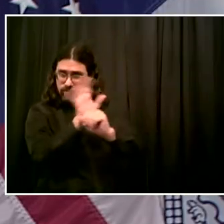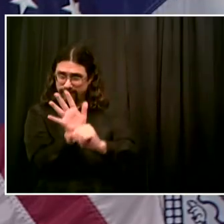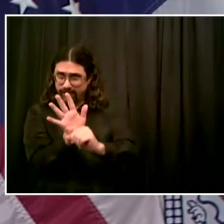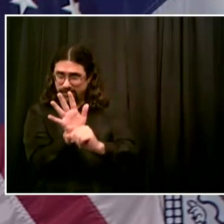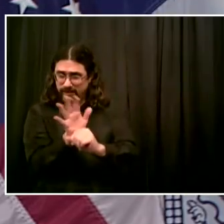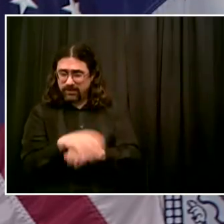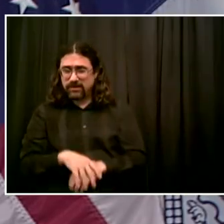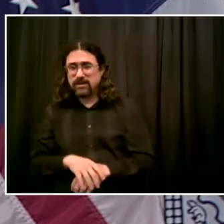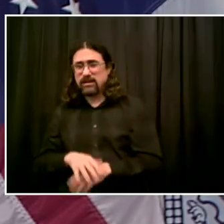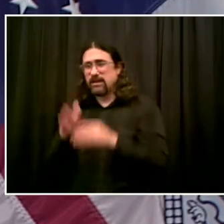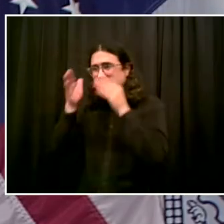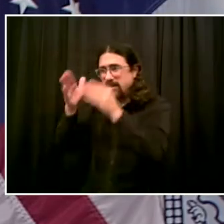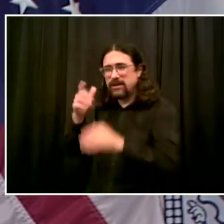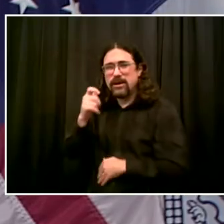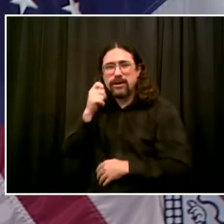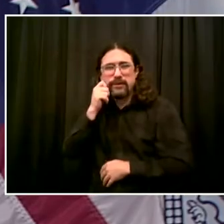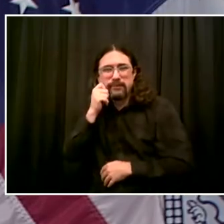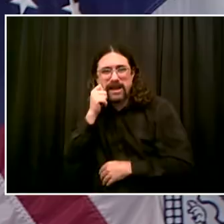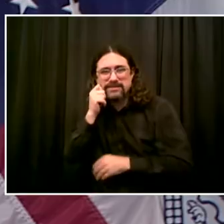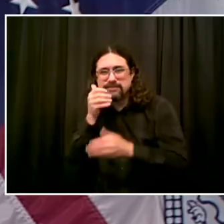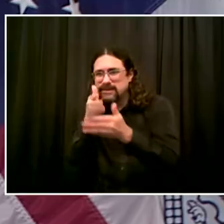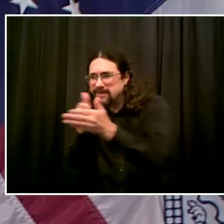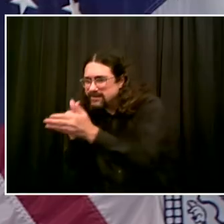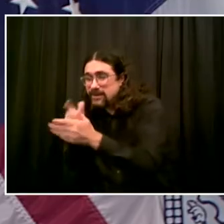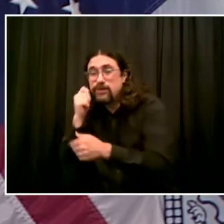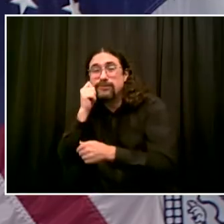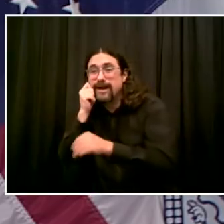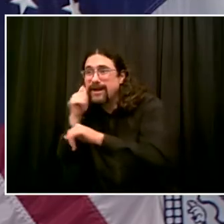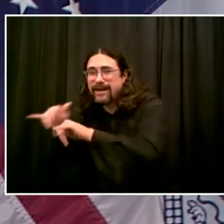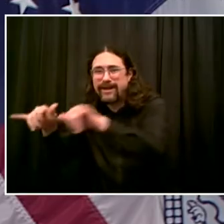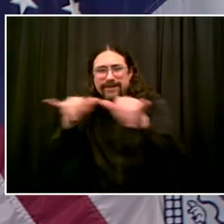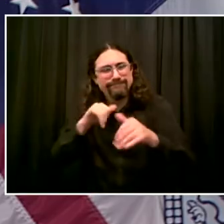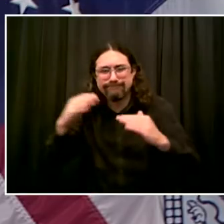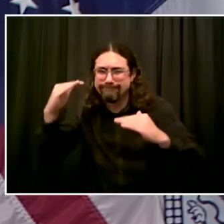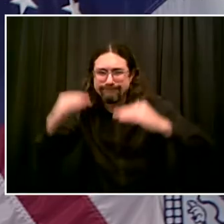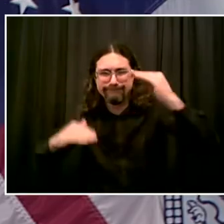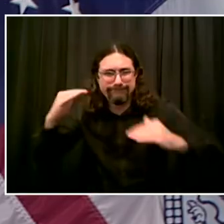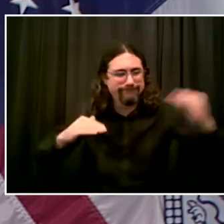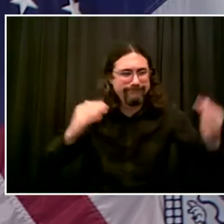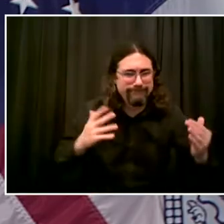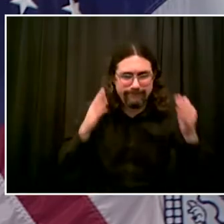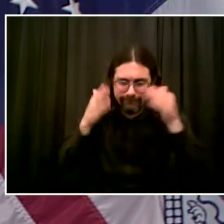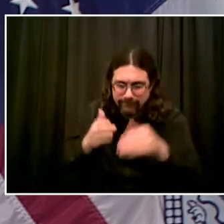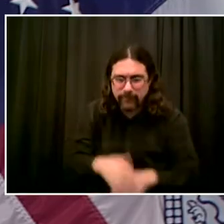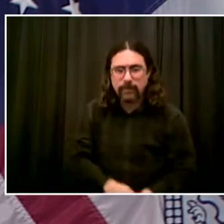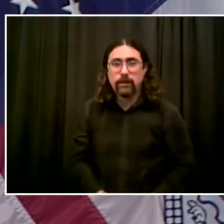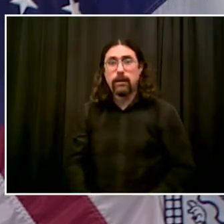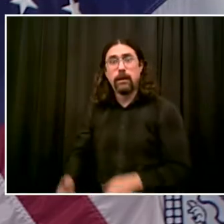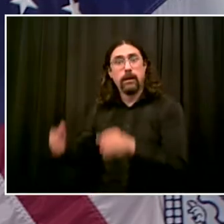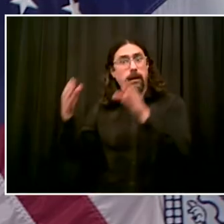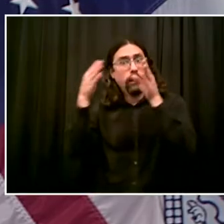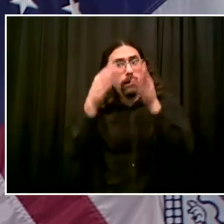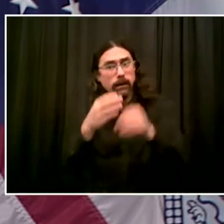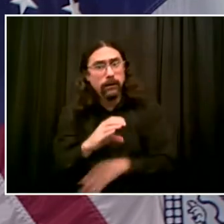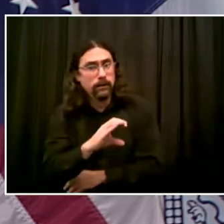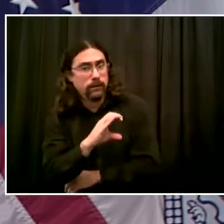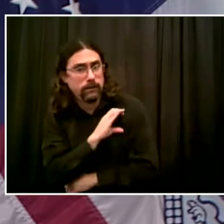AND IT S HABEEN